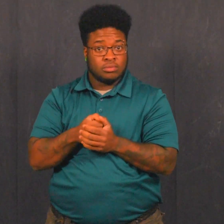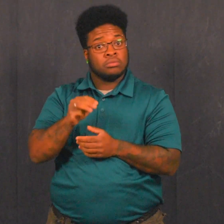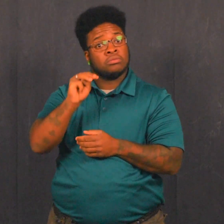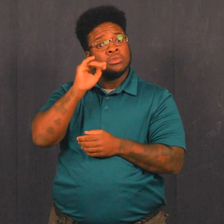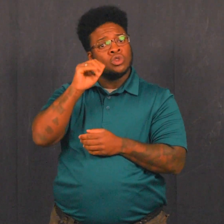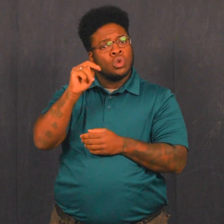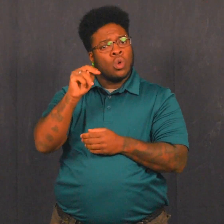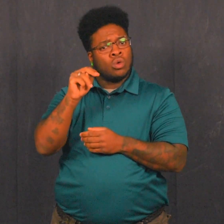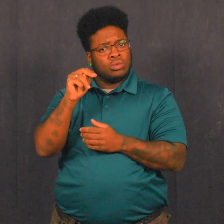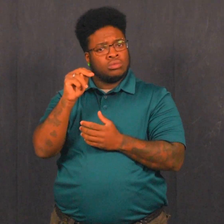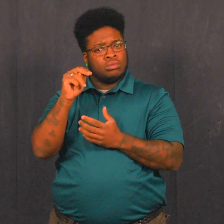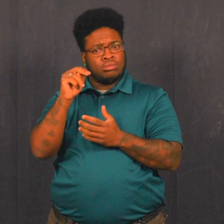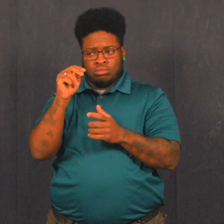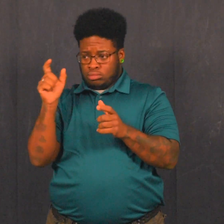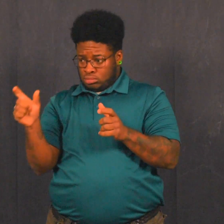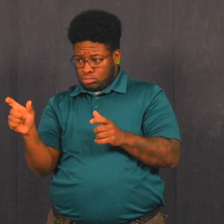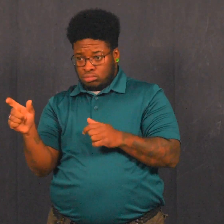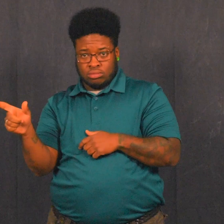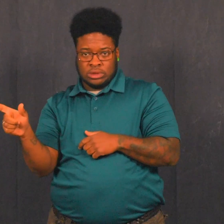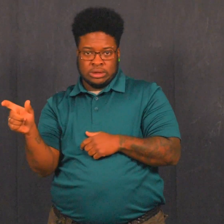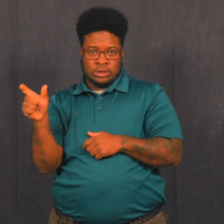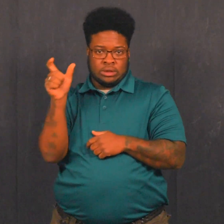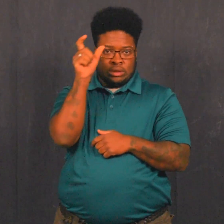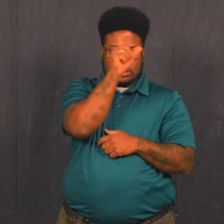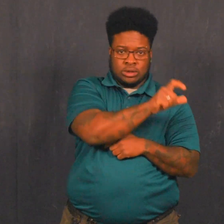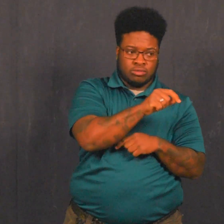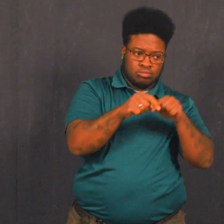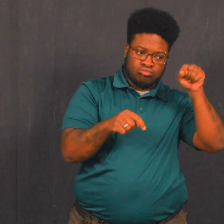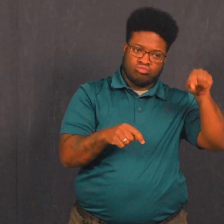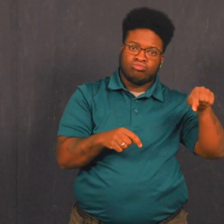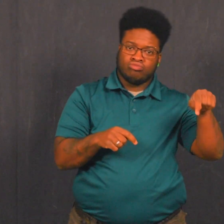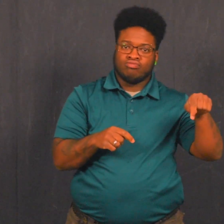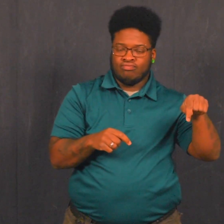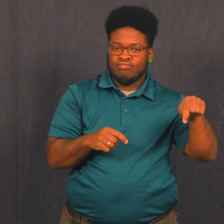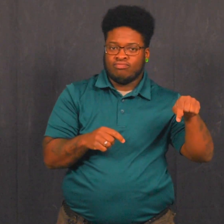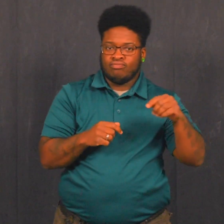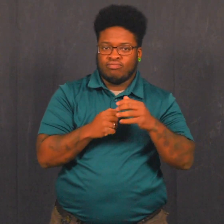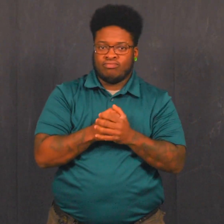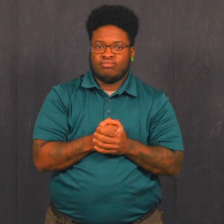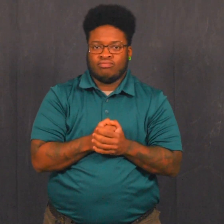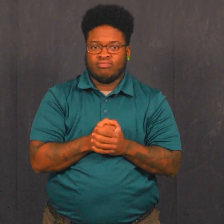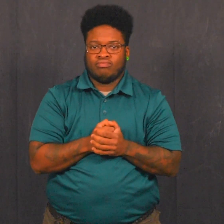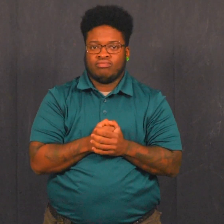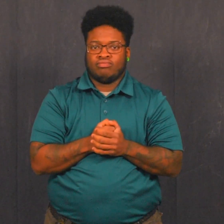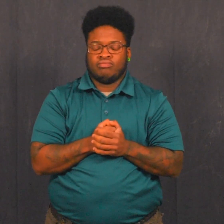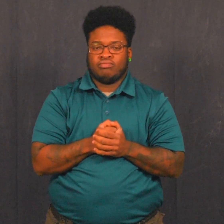(Minnesota goes to the front of the name instead of at the end of our name.)